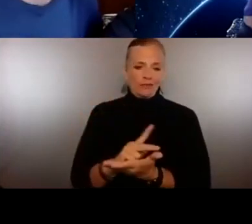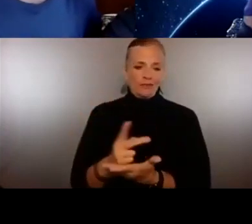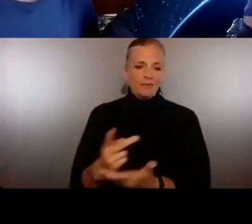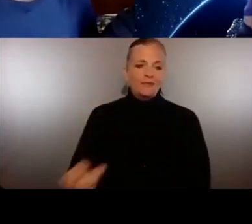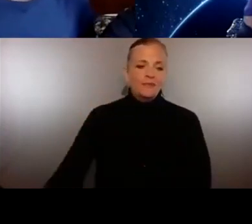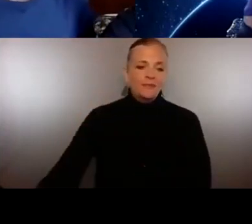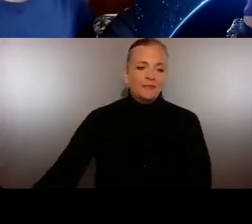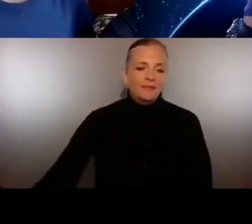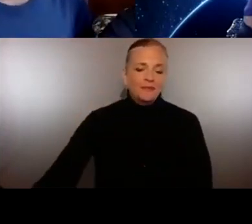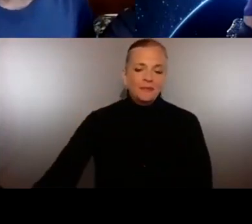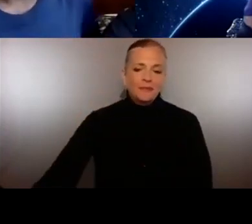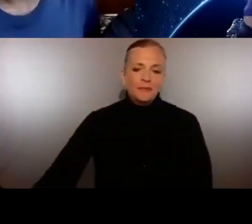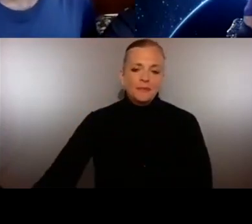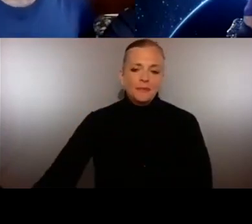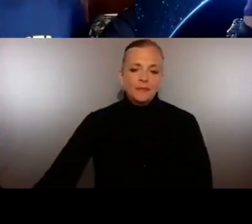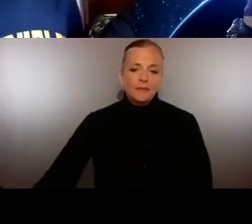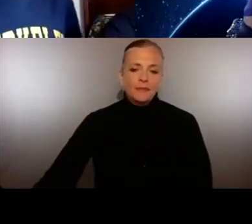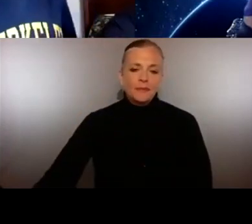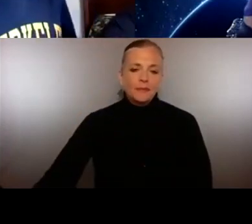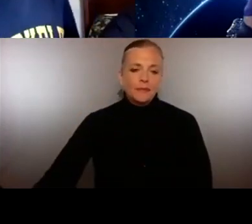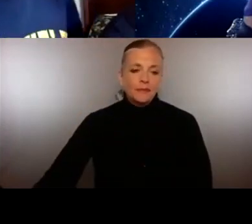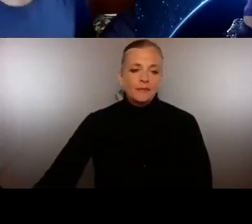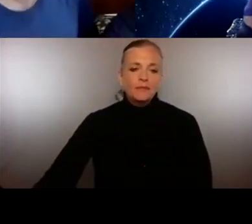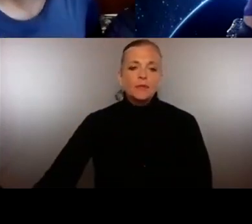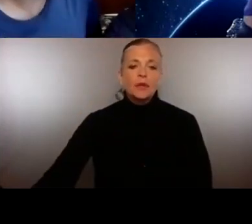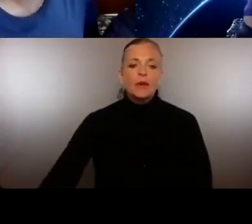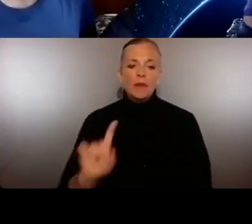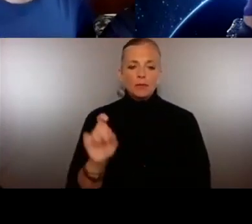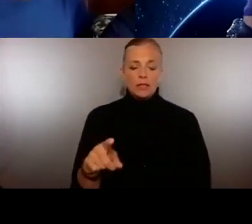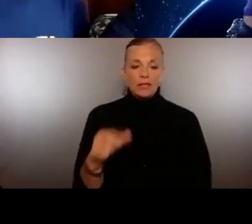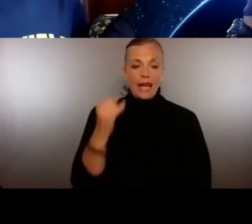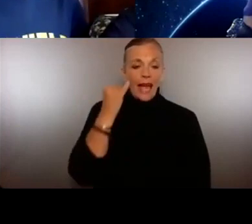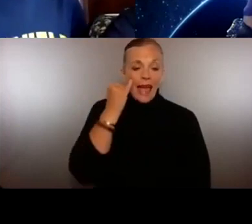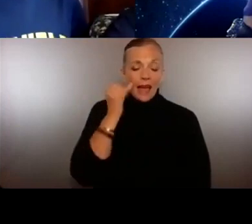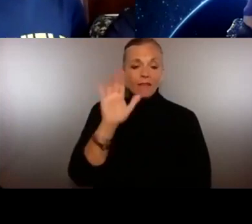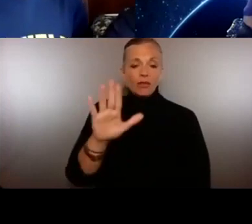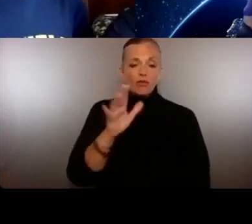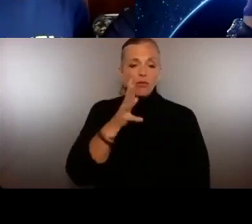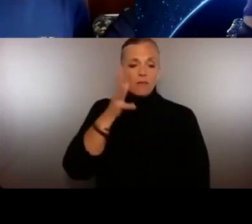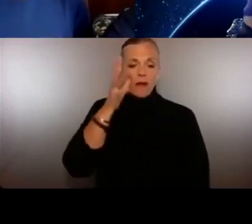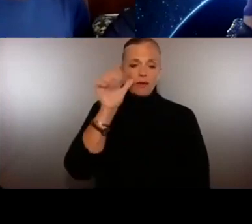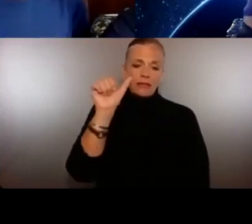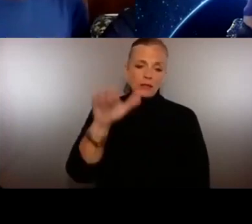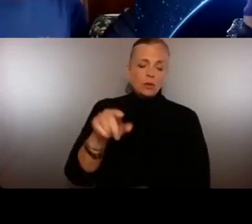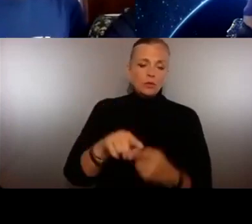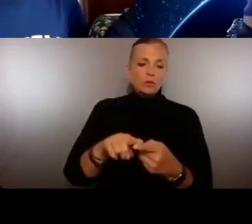Would your parents have sent you to Camp Jened, if they'd known the shenanigans that had happened while you